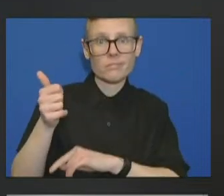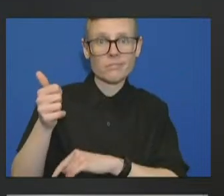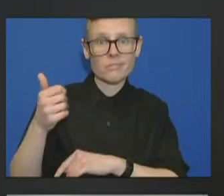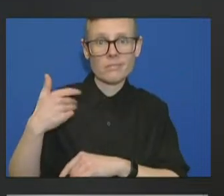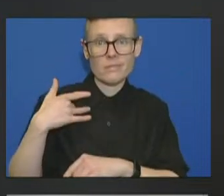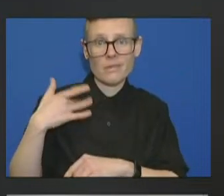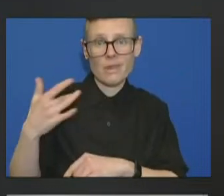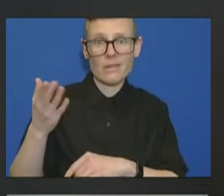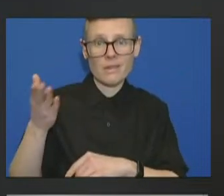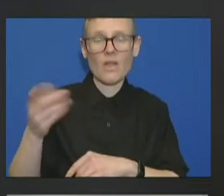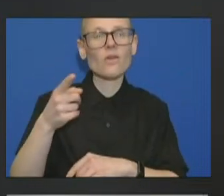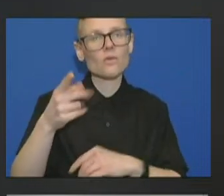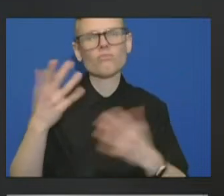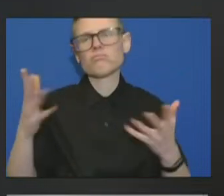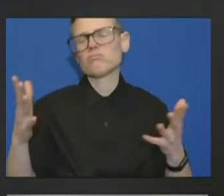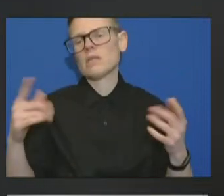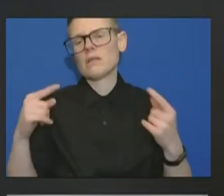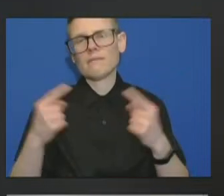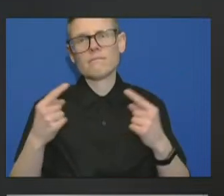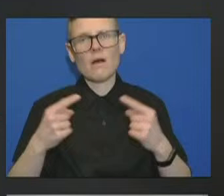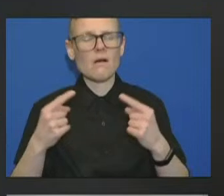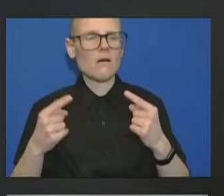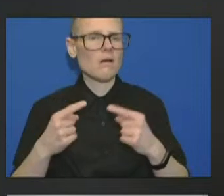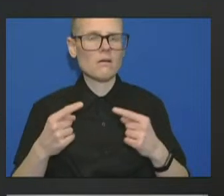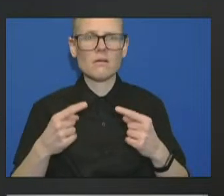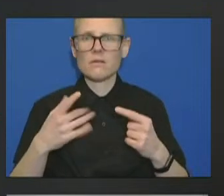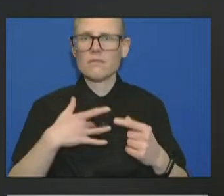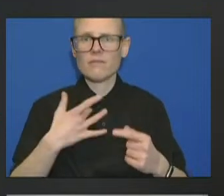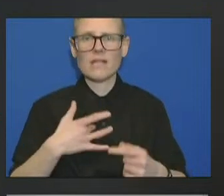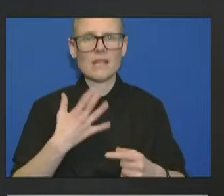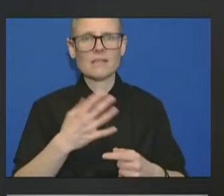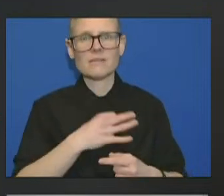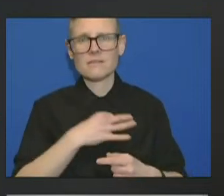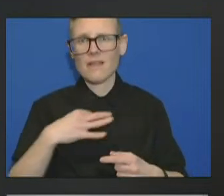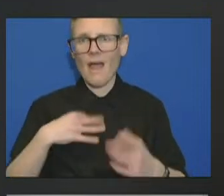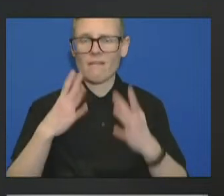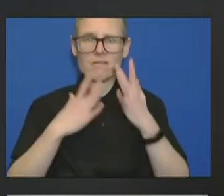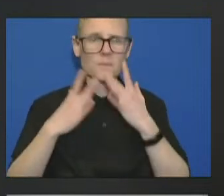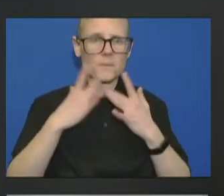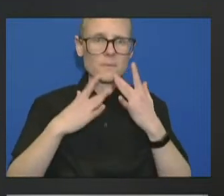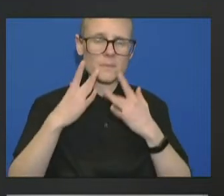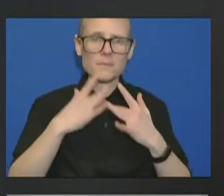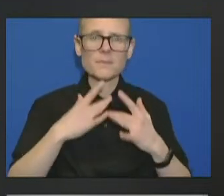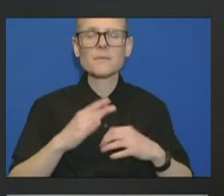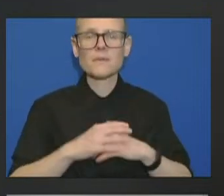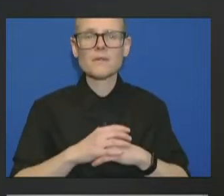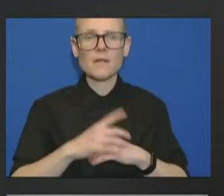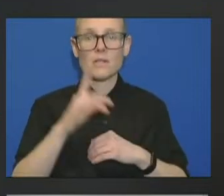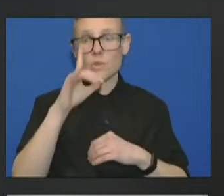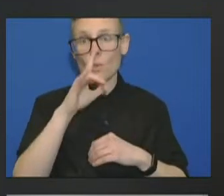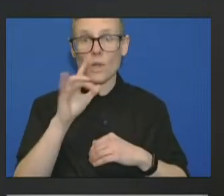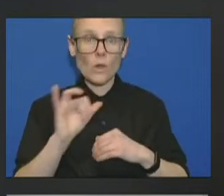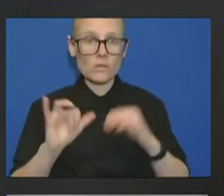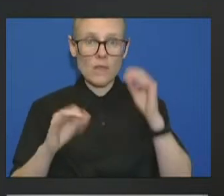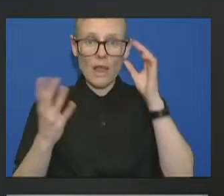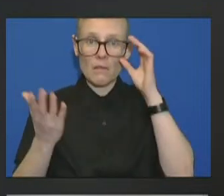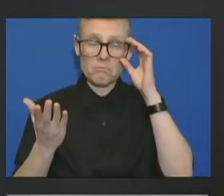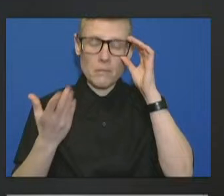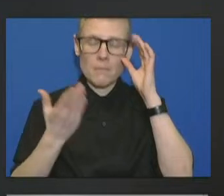principals and folks that are in a schoolhouse on a regular basis, you have felt the pain of